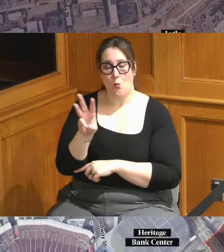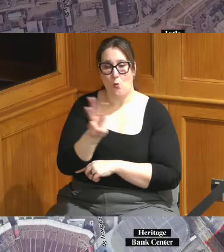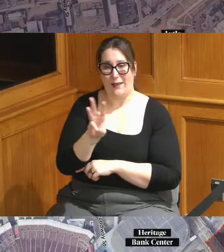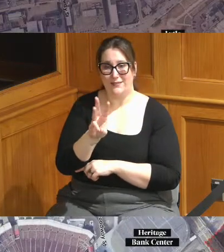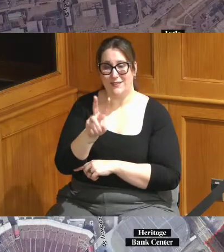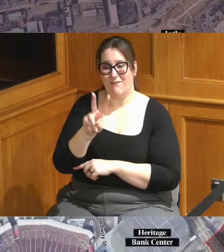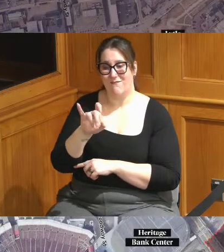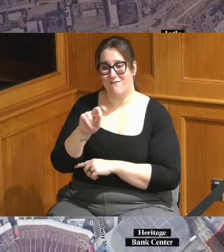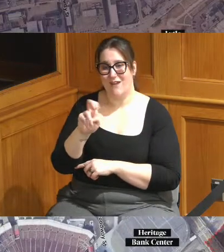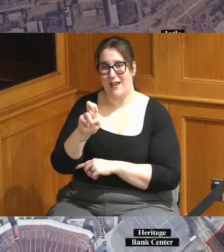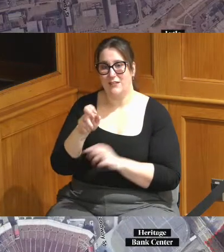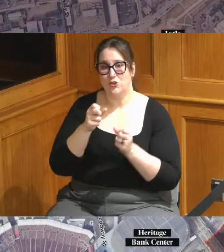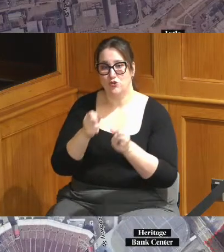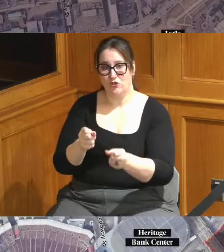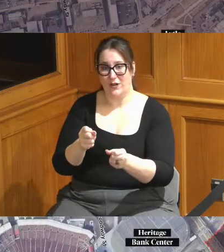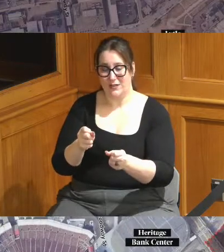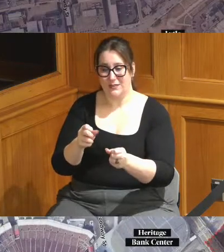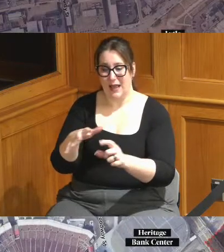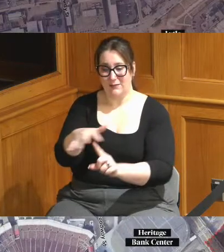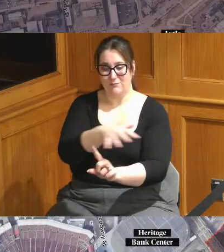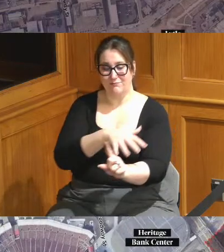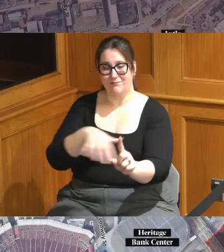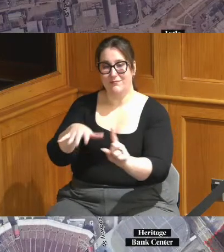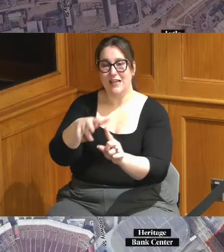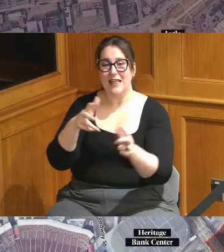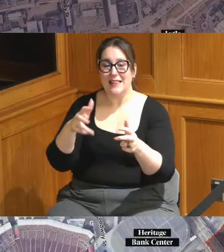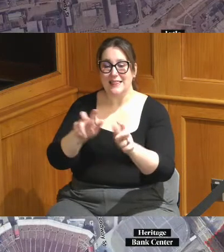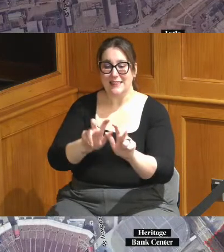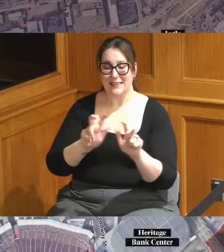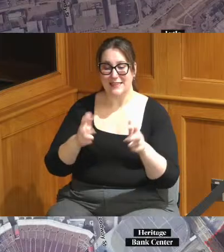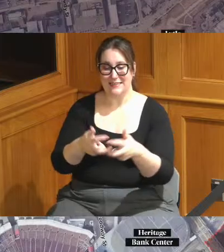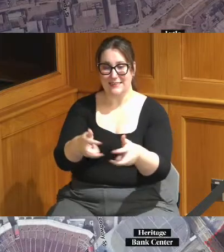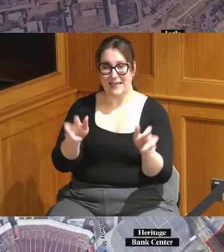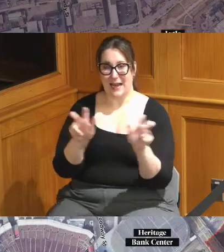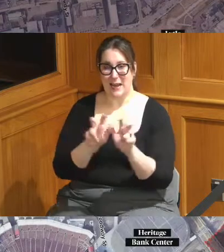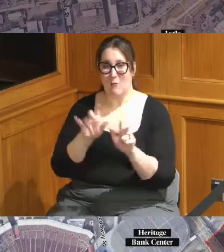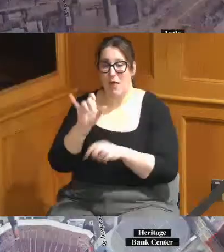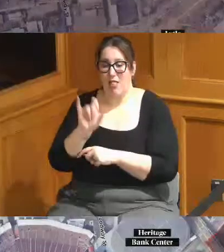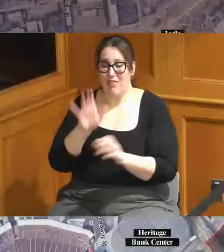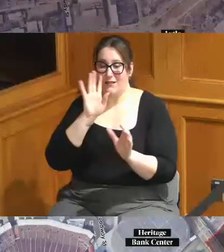and surrounding Paycor Stadium. that is the primary focus of our work here. The vertical